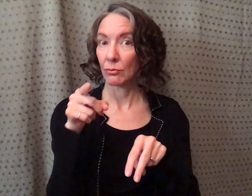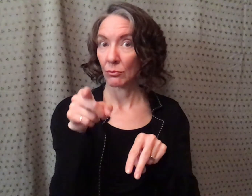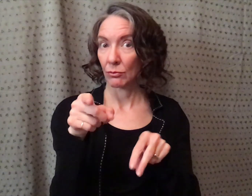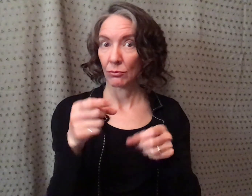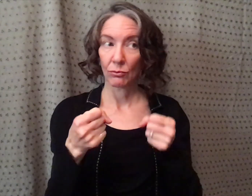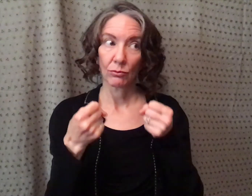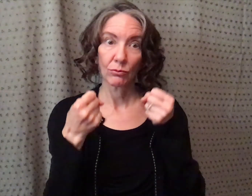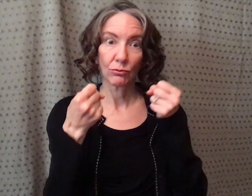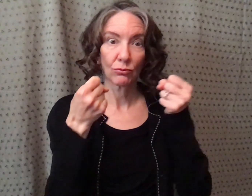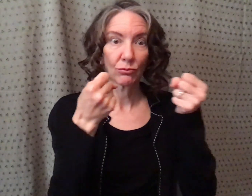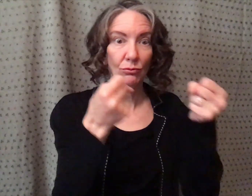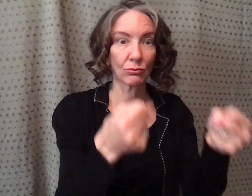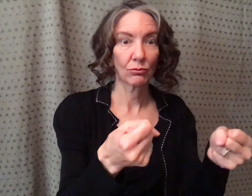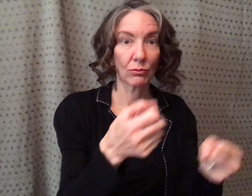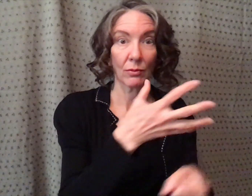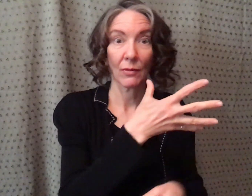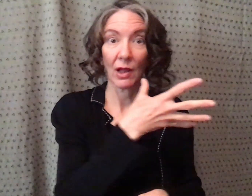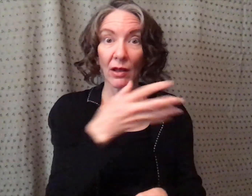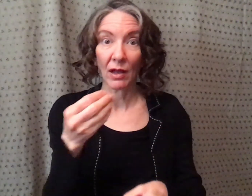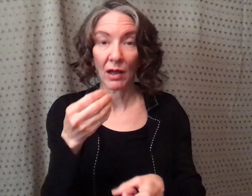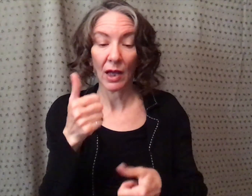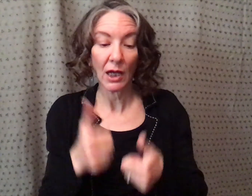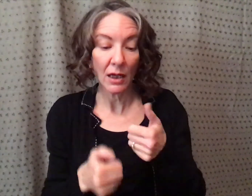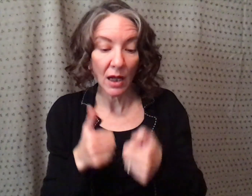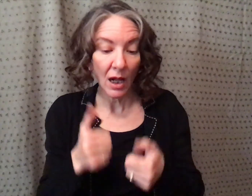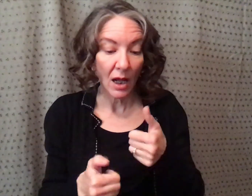Freeway driving and texting,